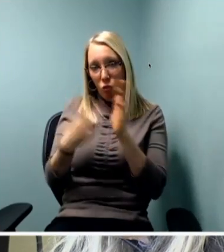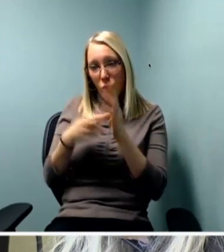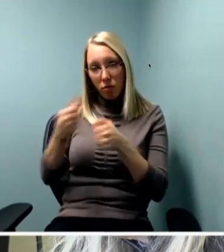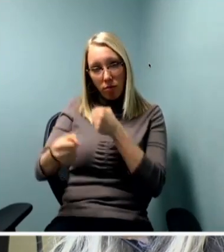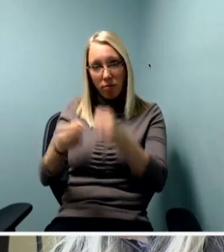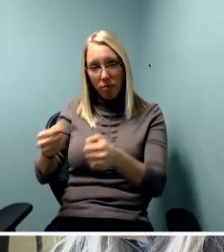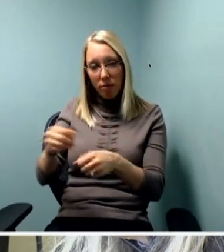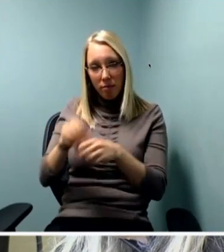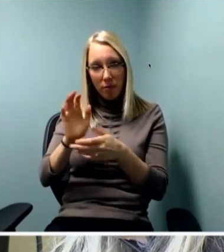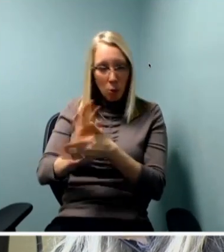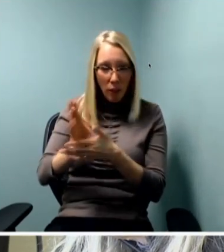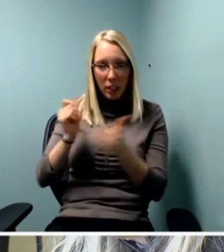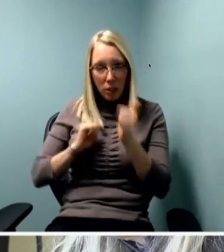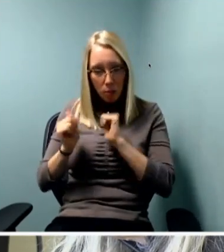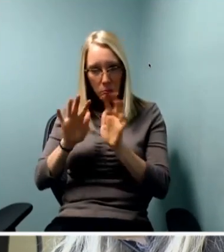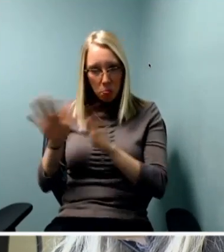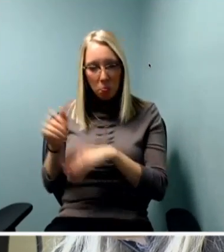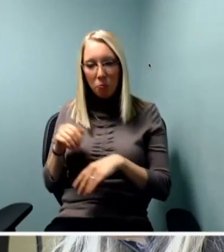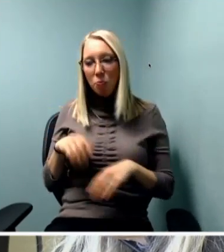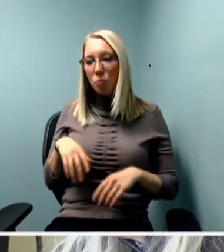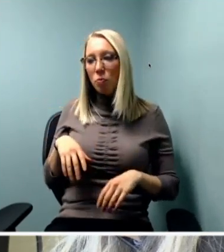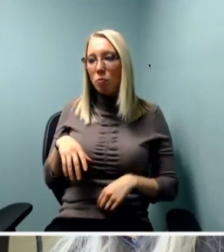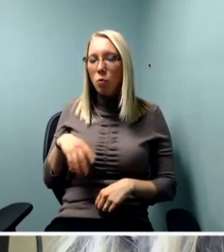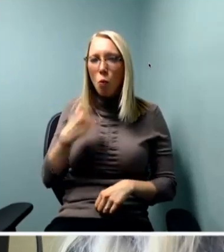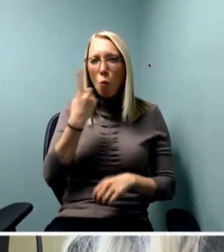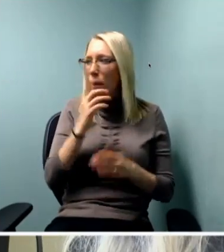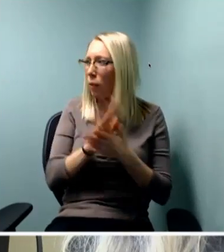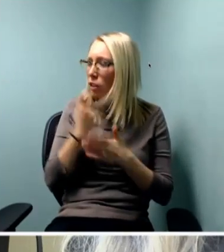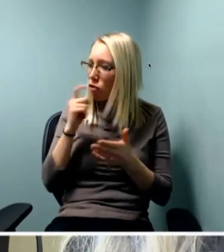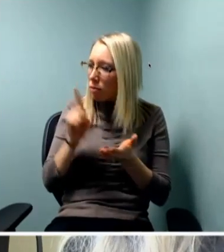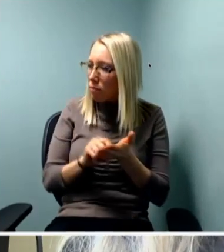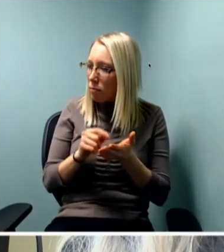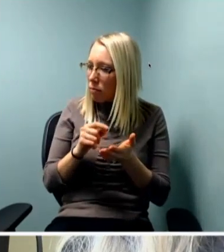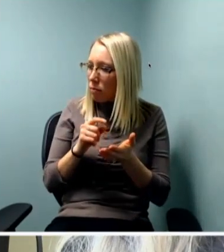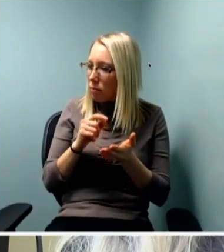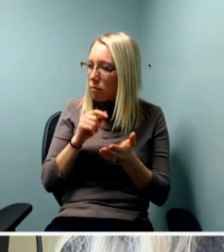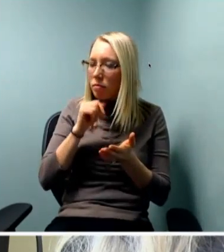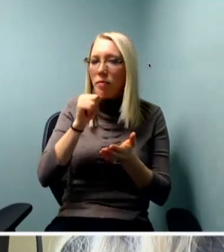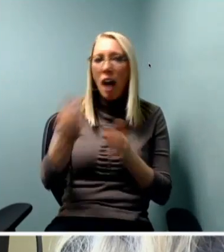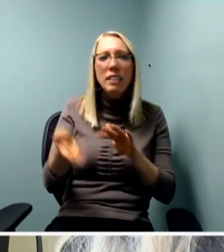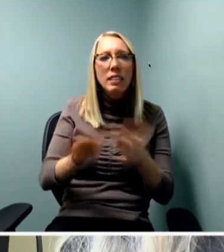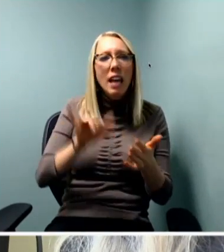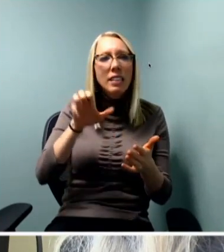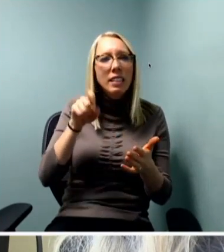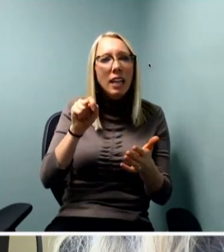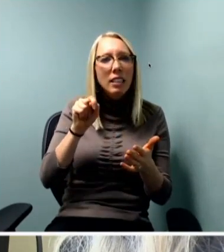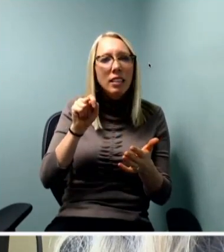what's the movie that just came out, 'Not Dead Yet'? The one with the guy who became paralyzed